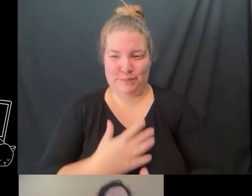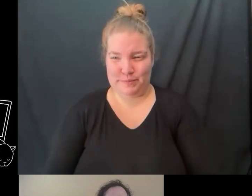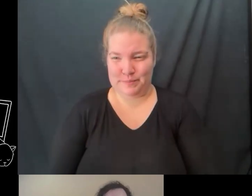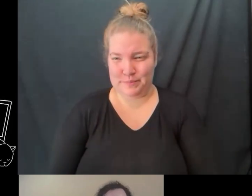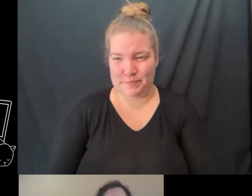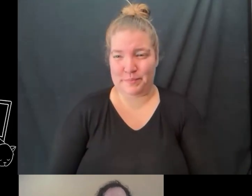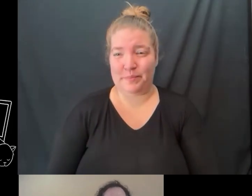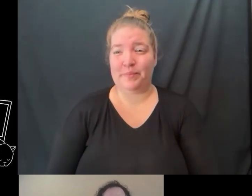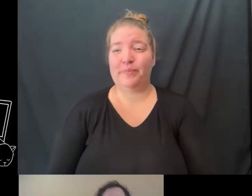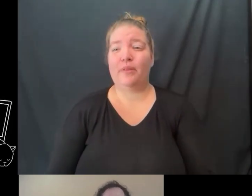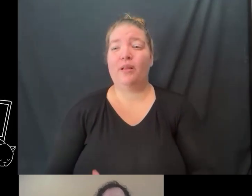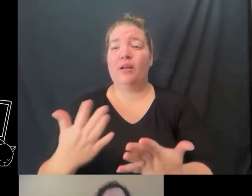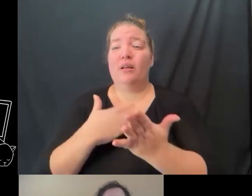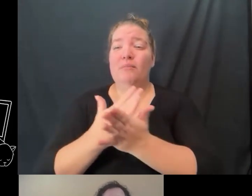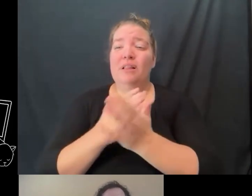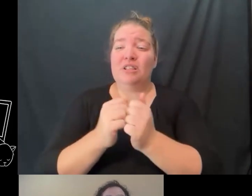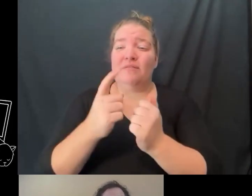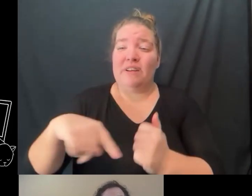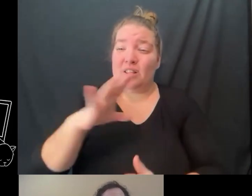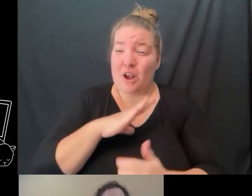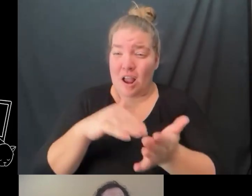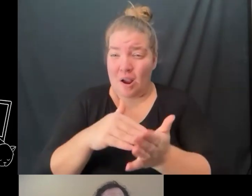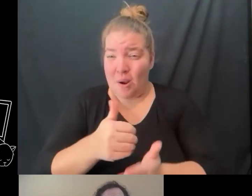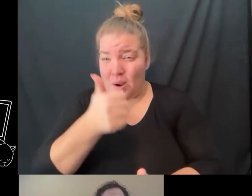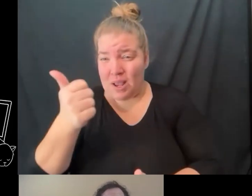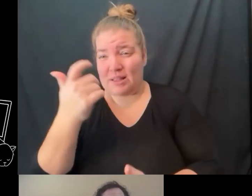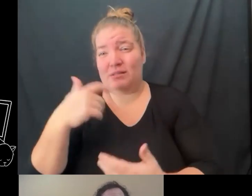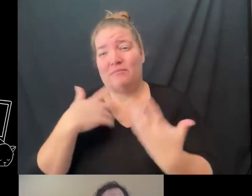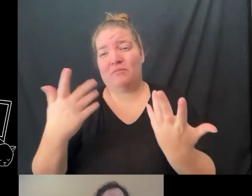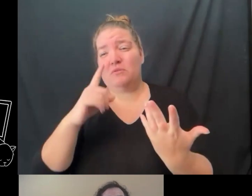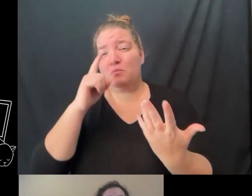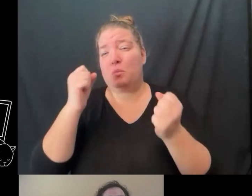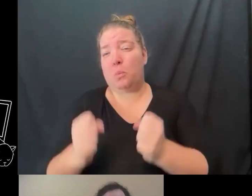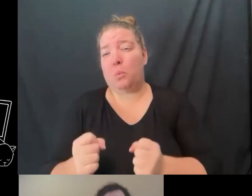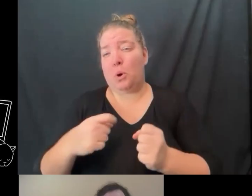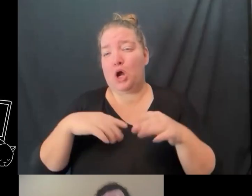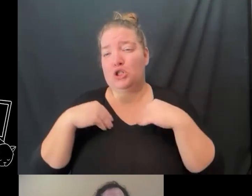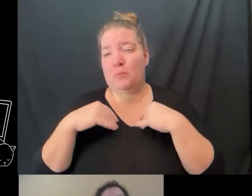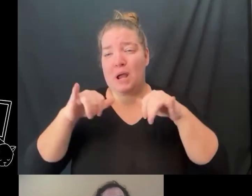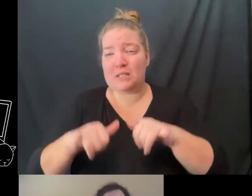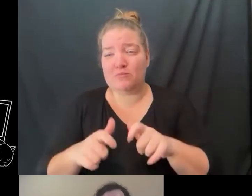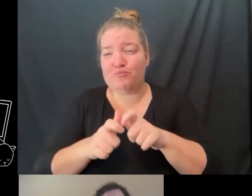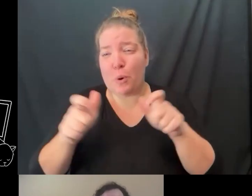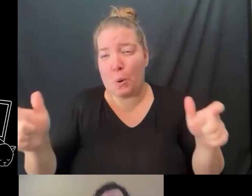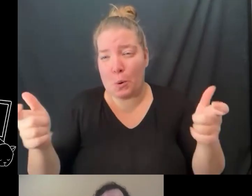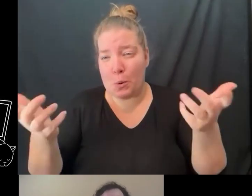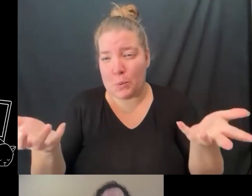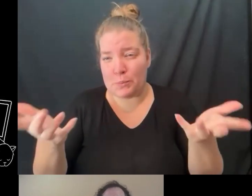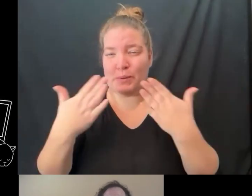So it's a privilege to be in this position, to be able to share so much knowledge with you. If there are more questions, I'll stick around a little longer.